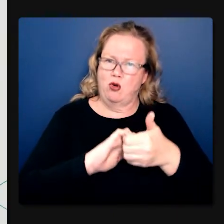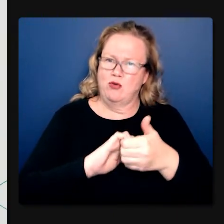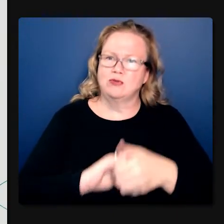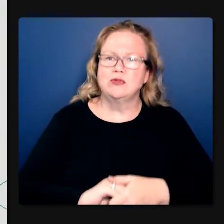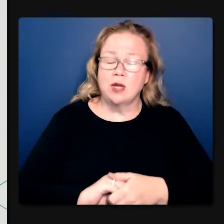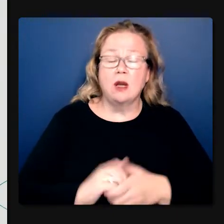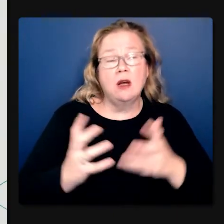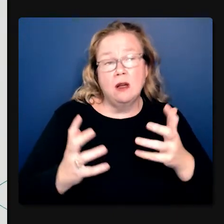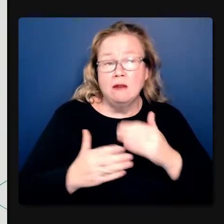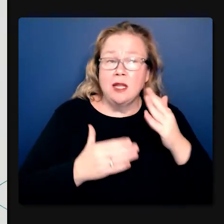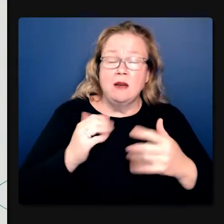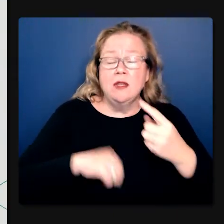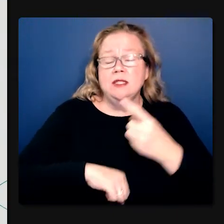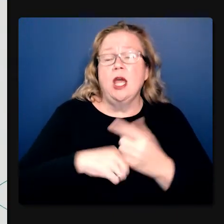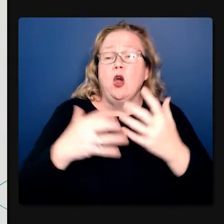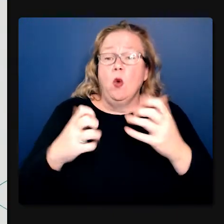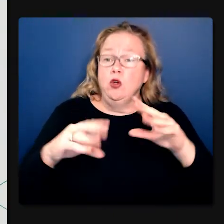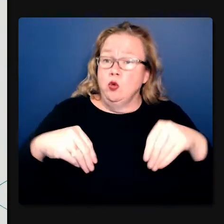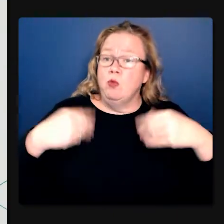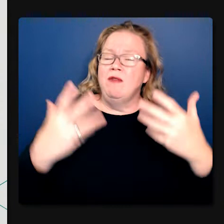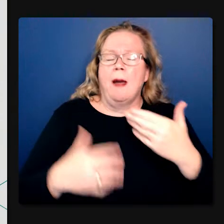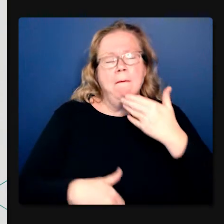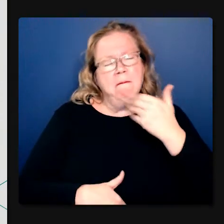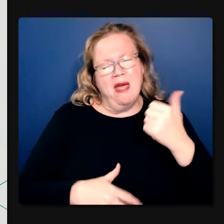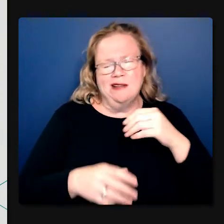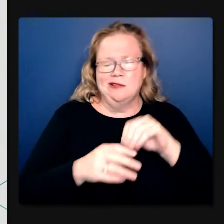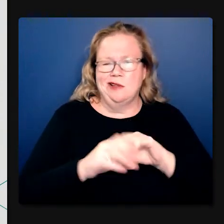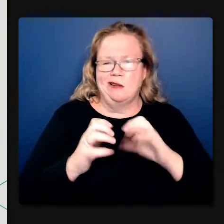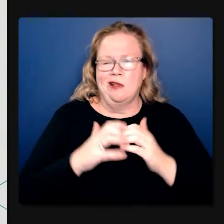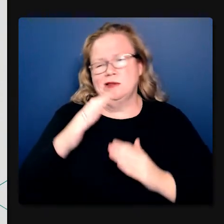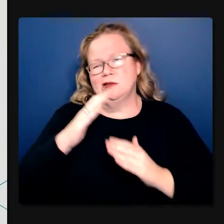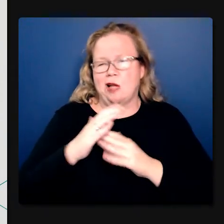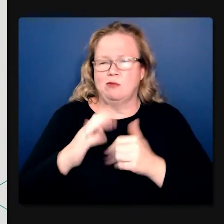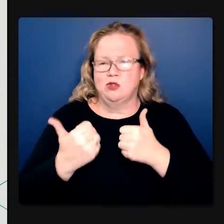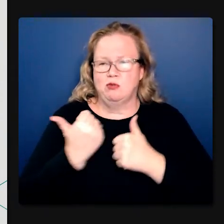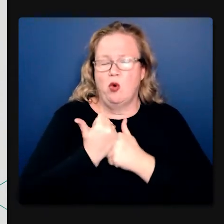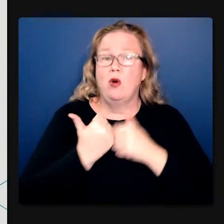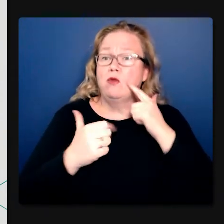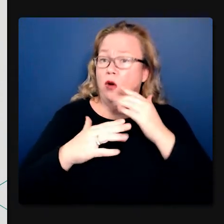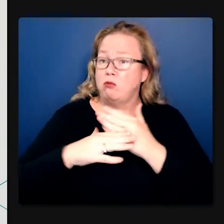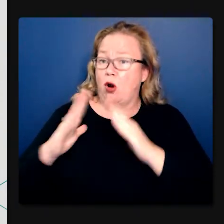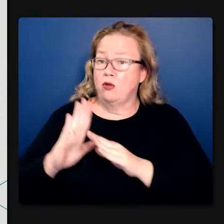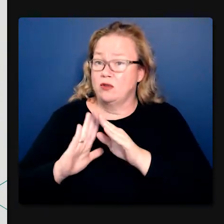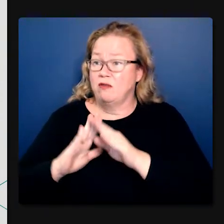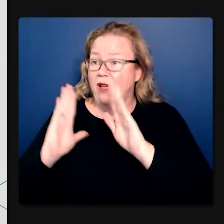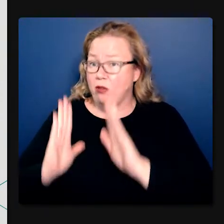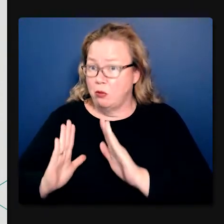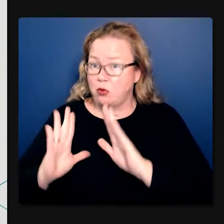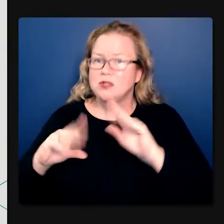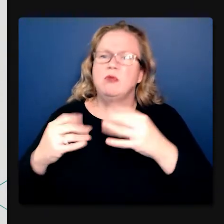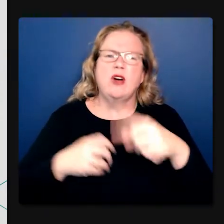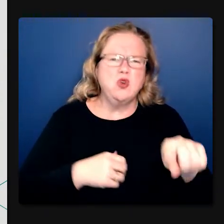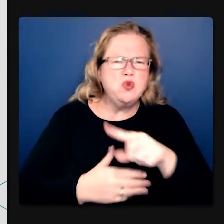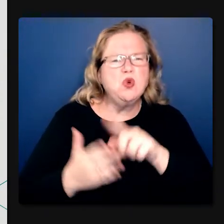At the end of the day, we want to provide best in class support and services to our partner developers and give you what you need